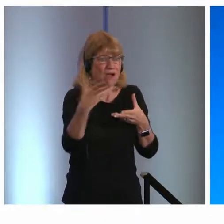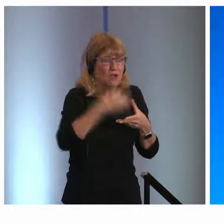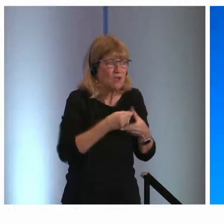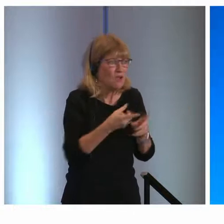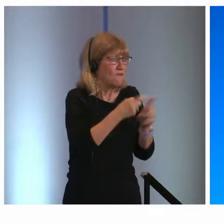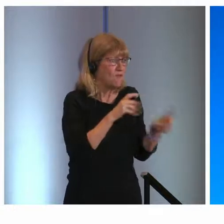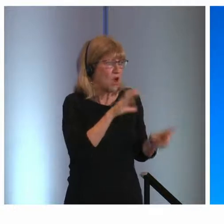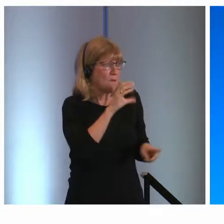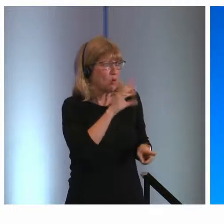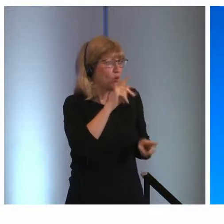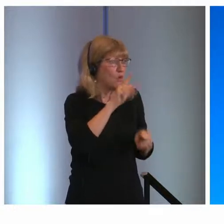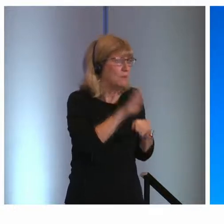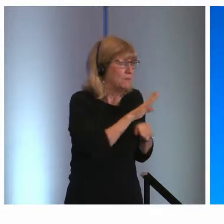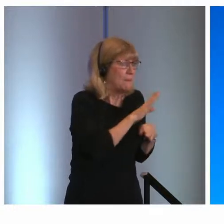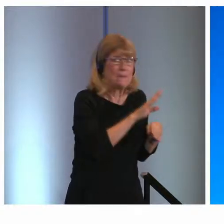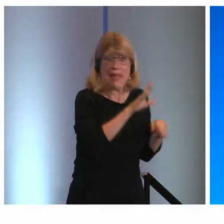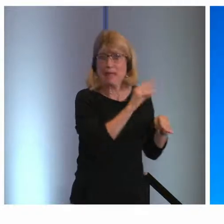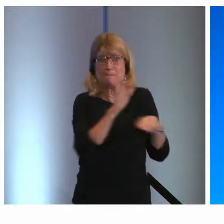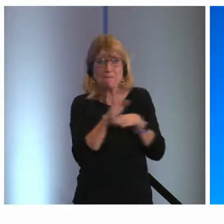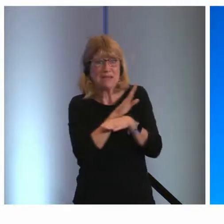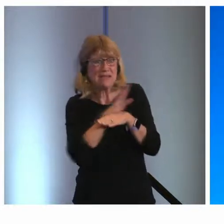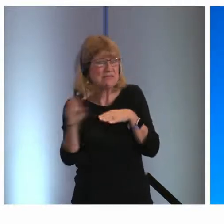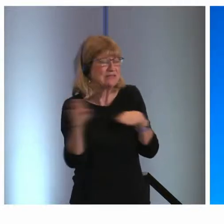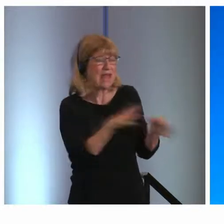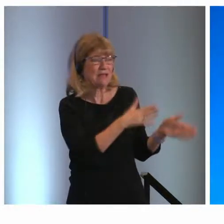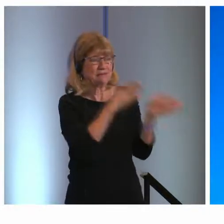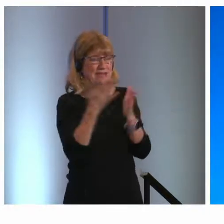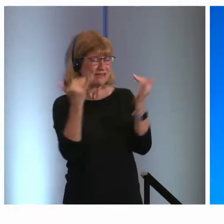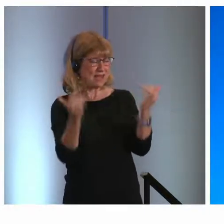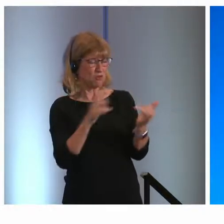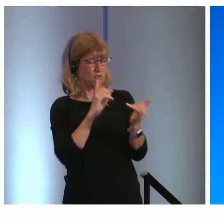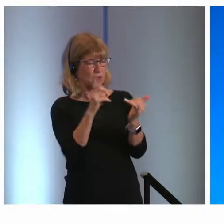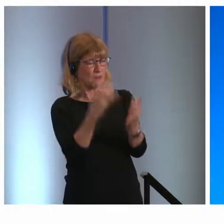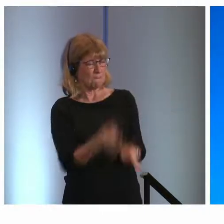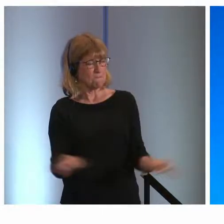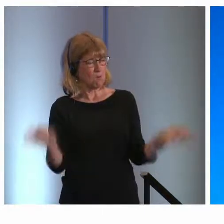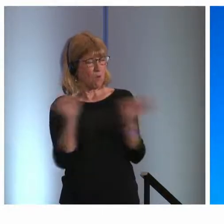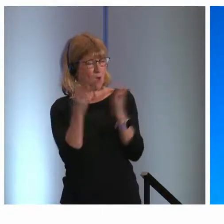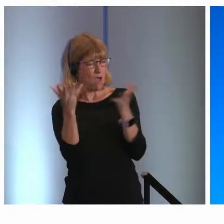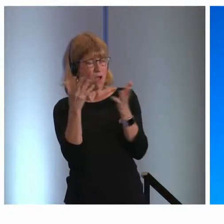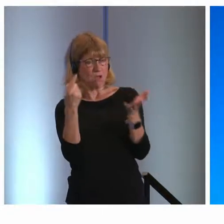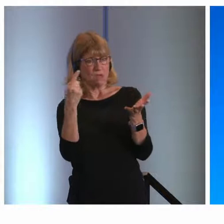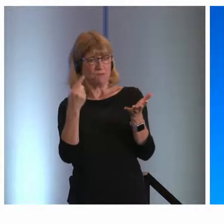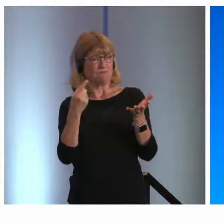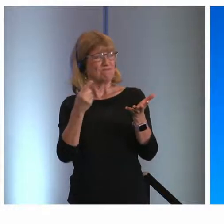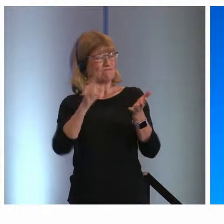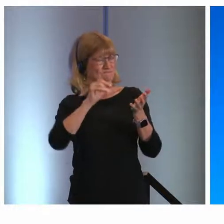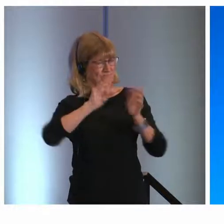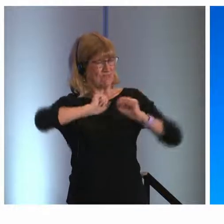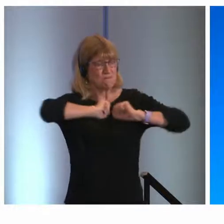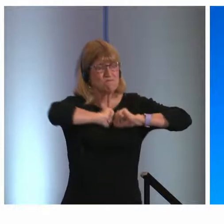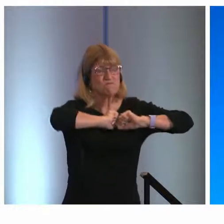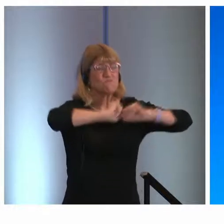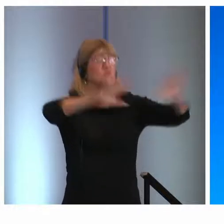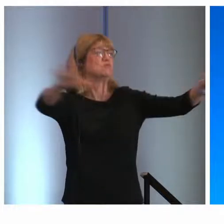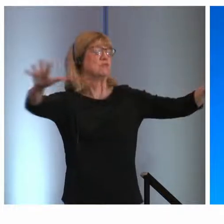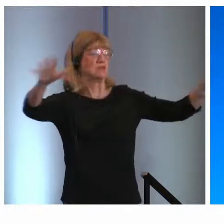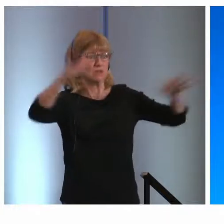hard to make sure that there is accessibility embedded in everything you do, from your corporate culture to your